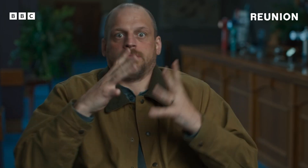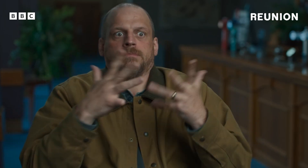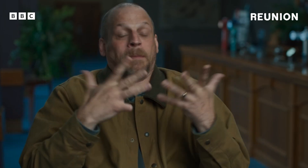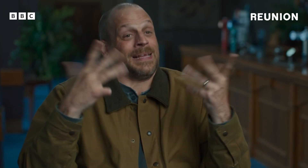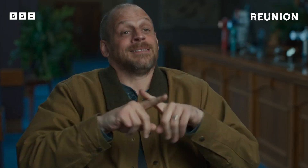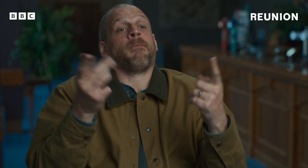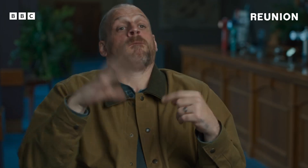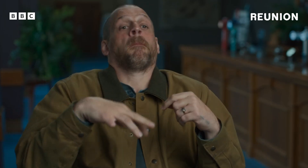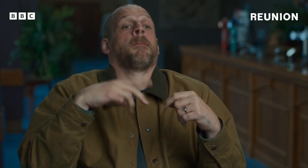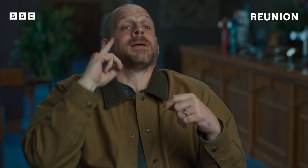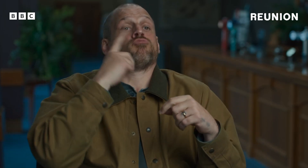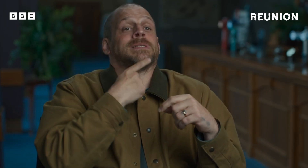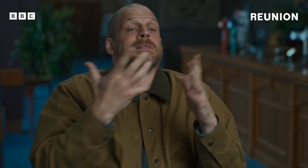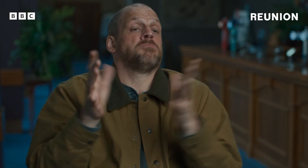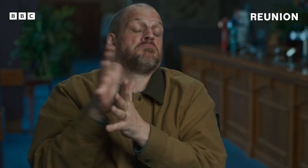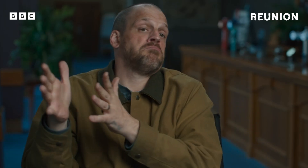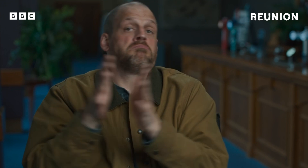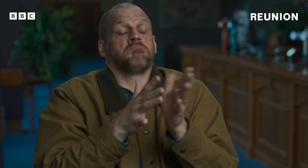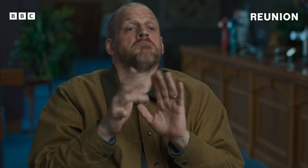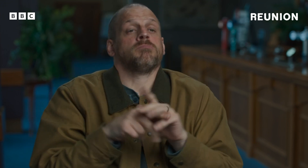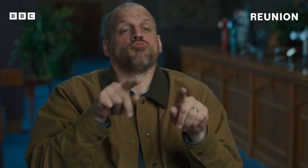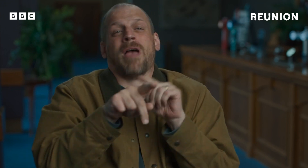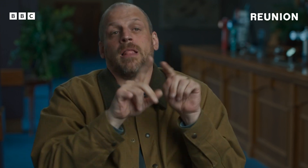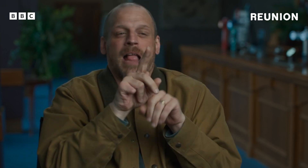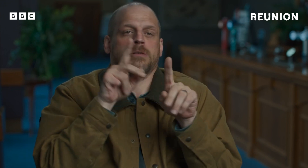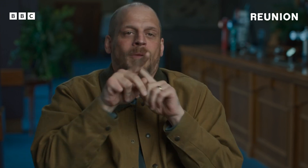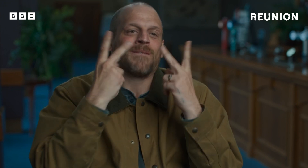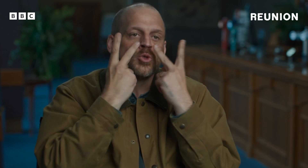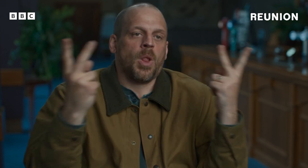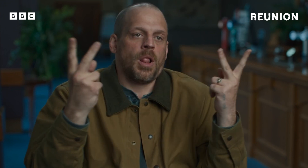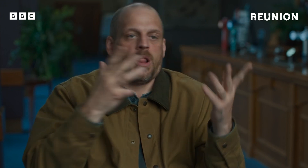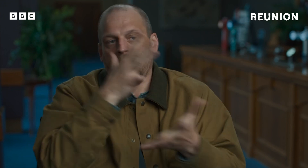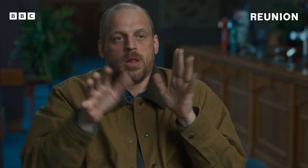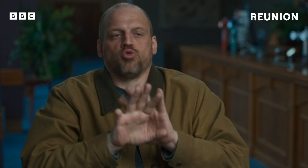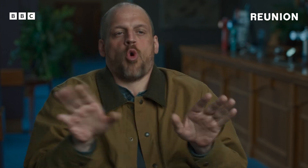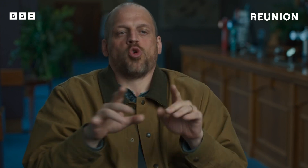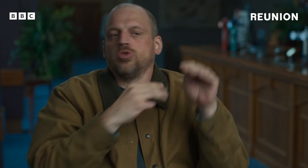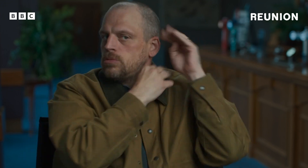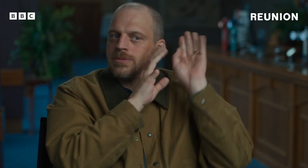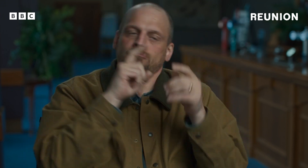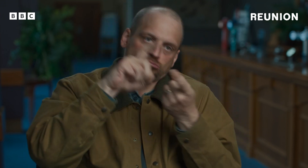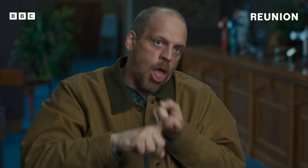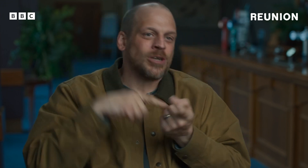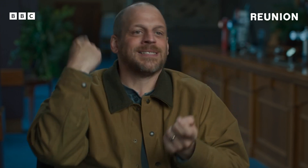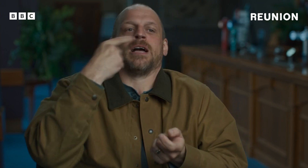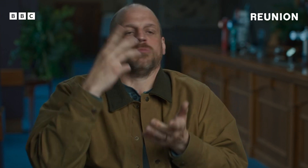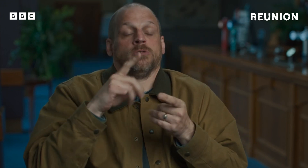It's different from hearing actors. We are much more visual storytellers. This is not about sound. It's not about relying on sound.